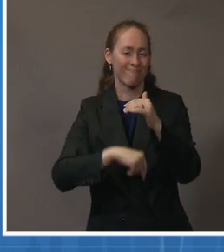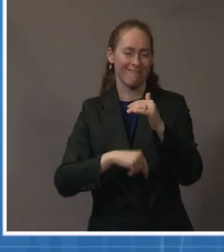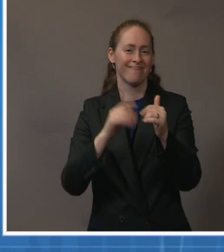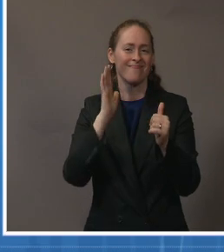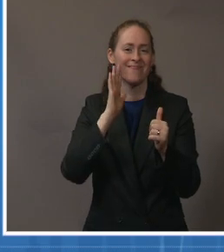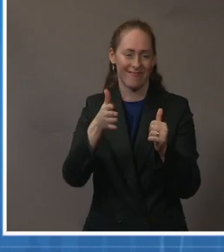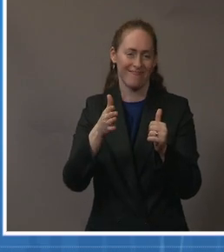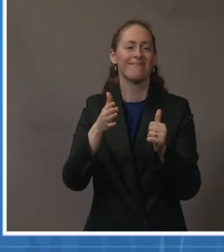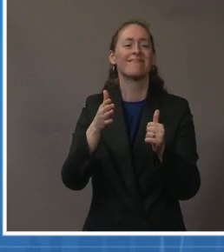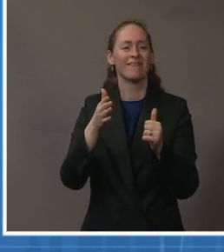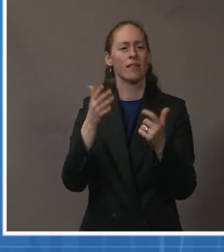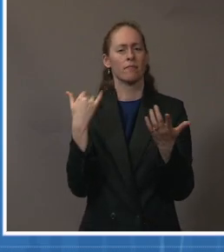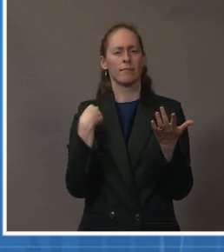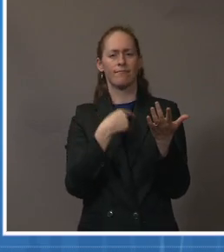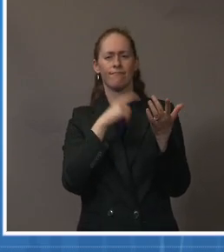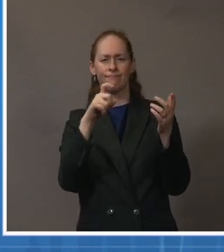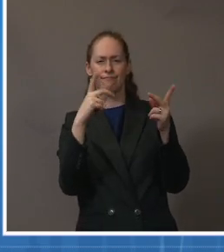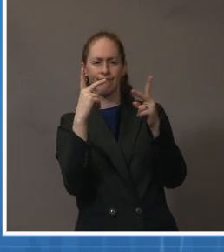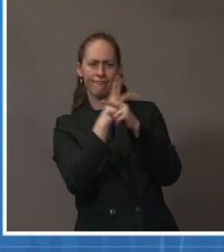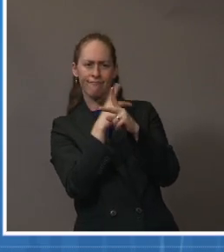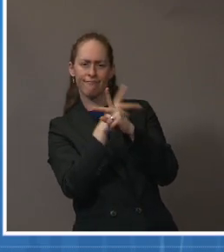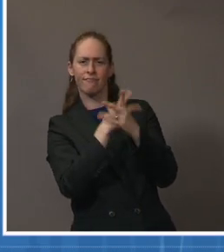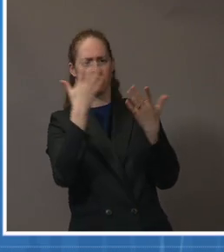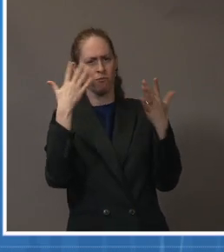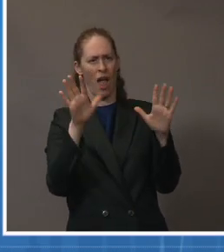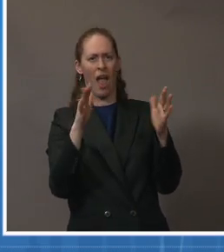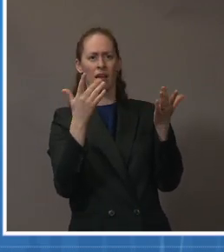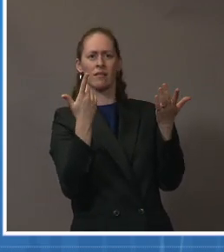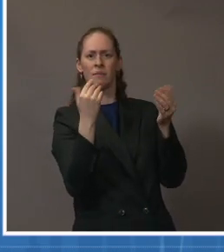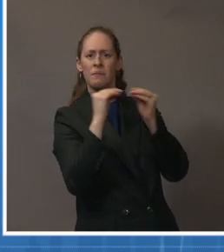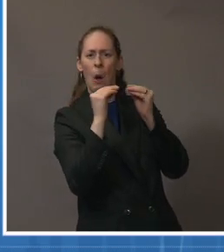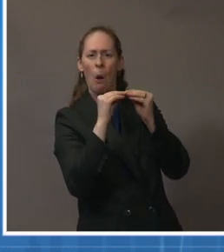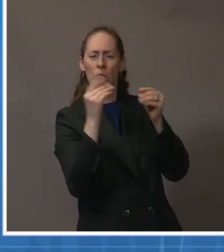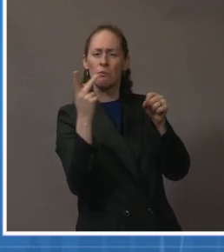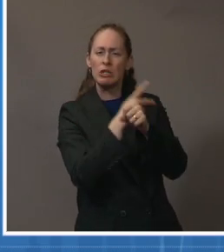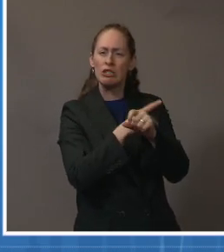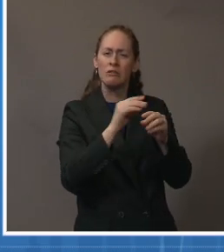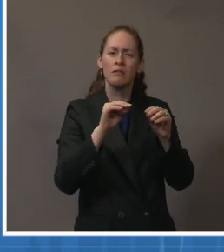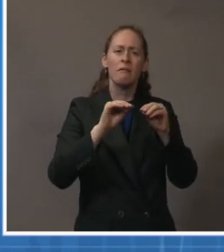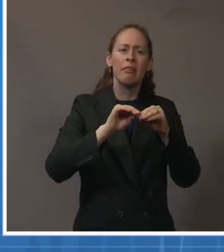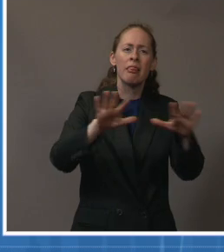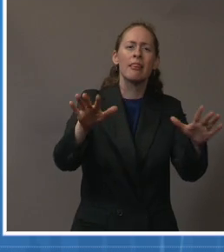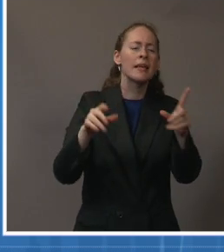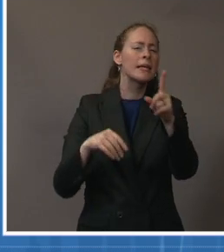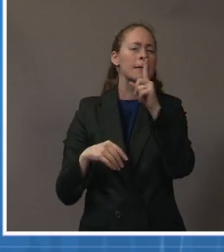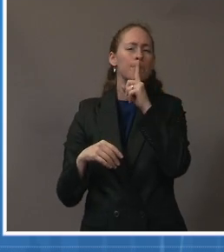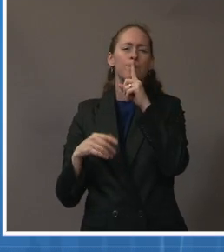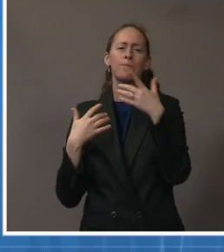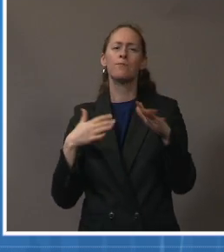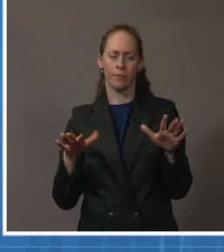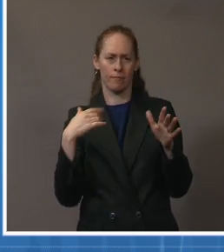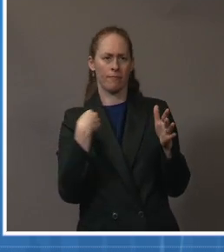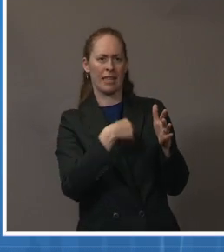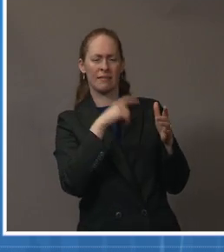of COVID-19: increasing vaccination, detecting outbreaks and variants, responding rapidly to flares,